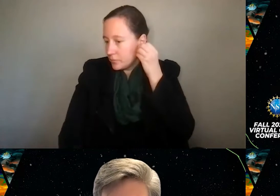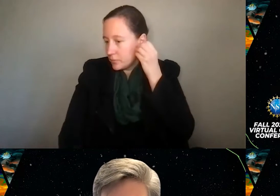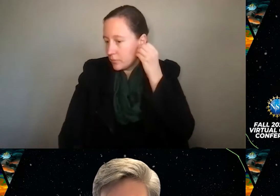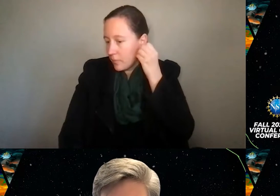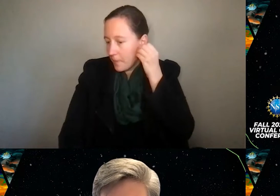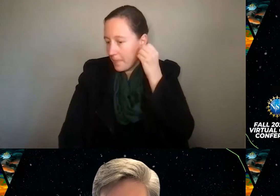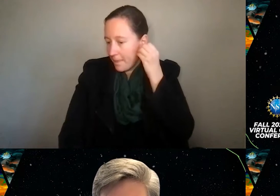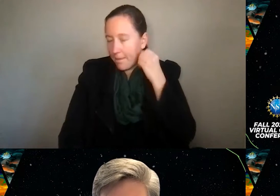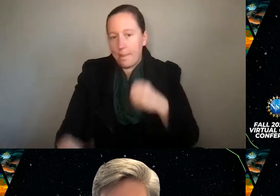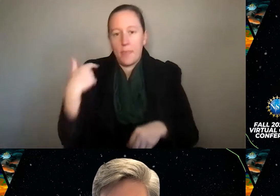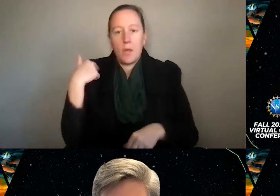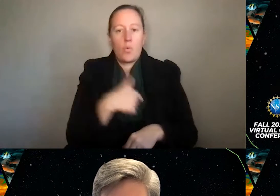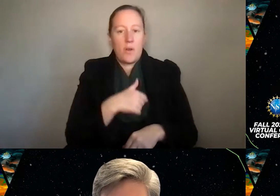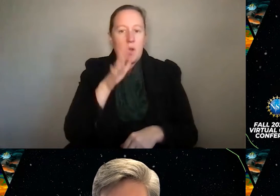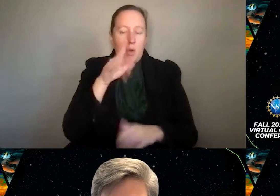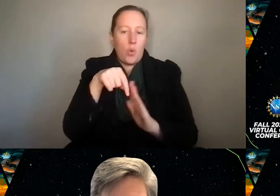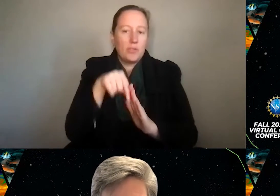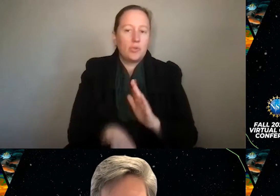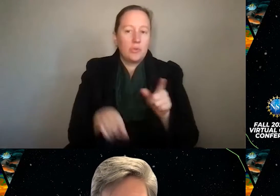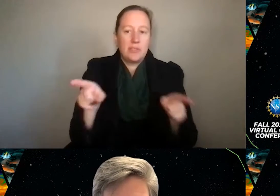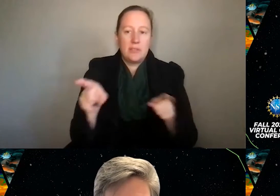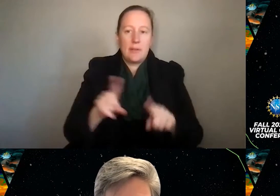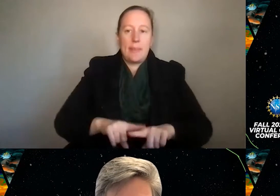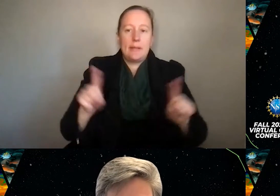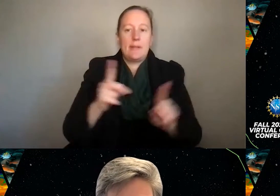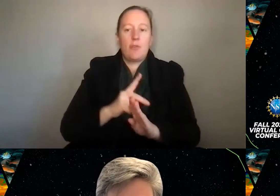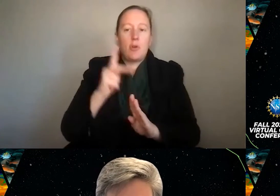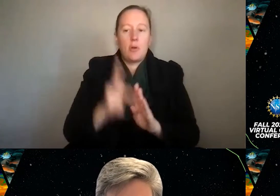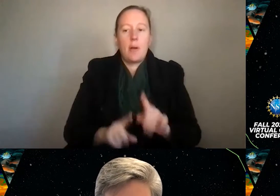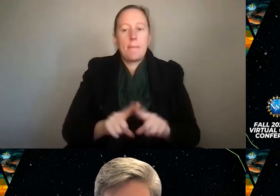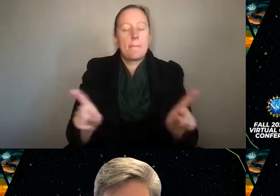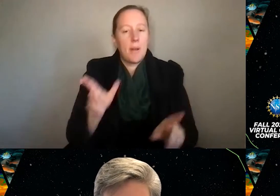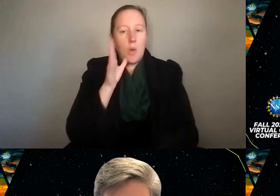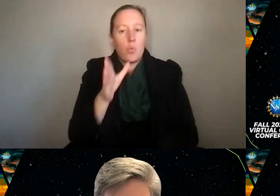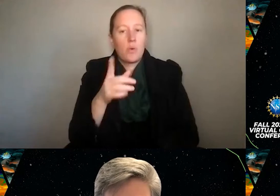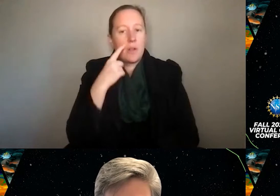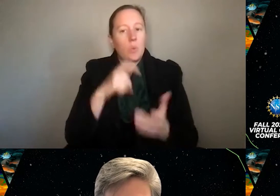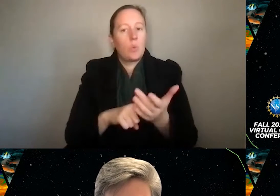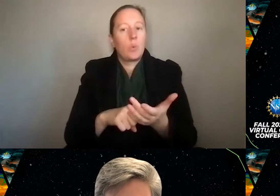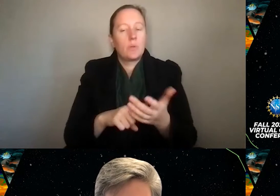detail to the different programs that they have, you will see how it's addressed